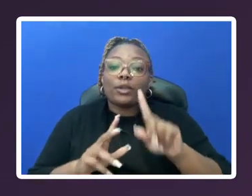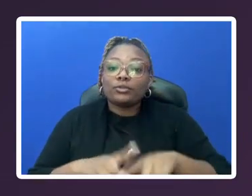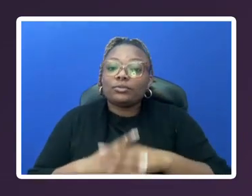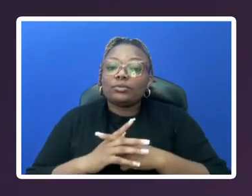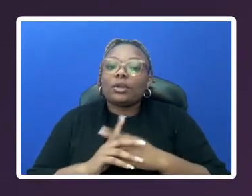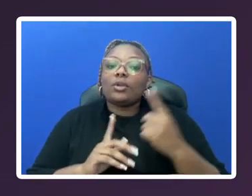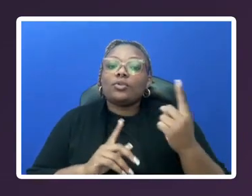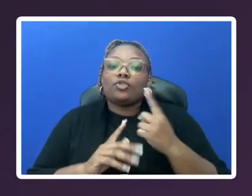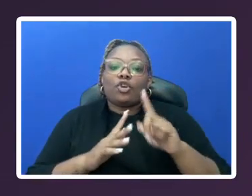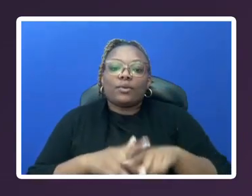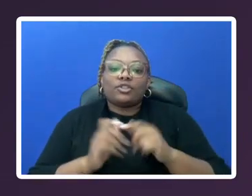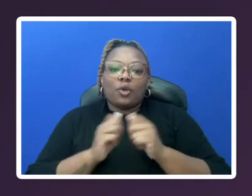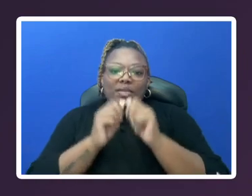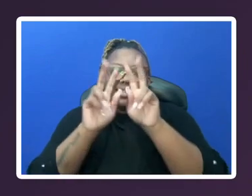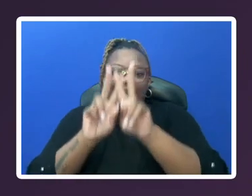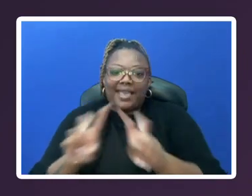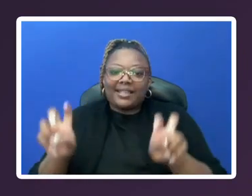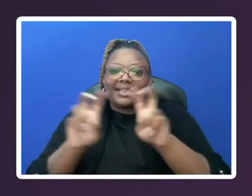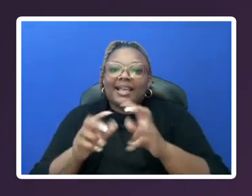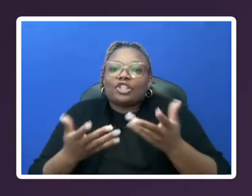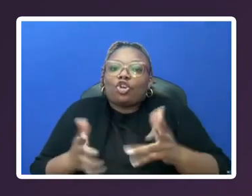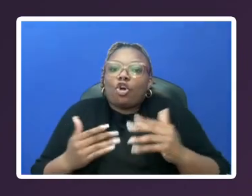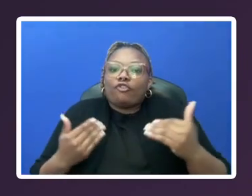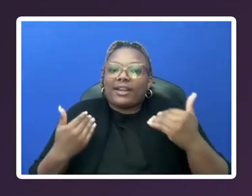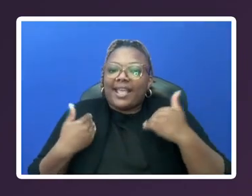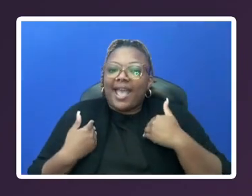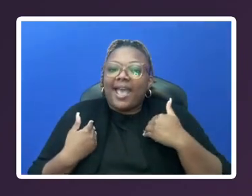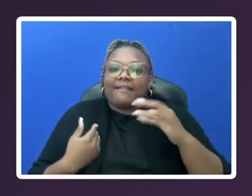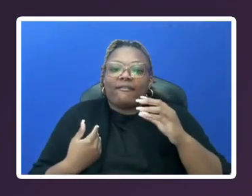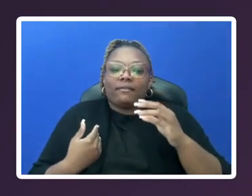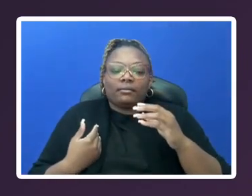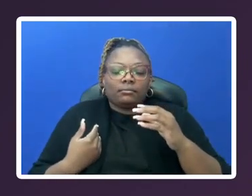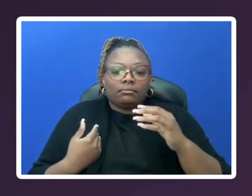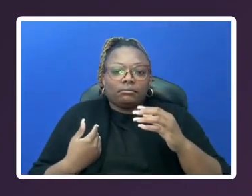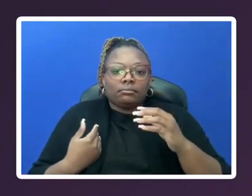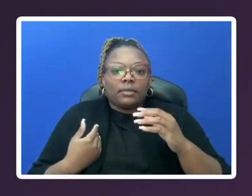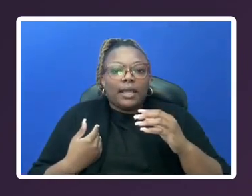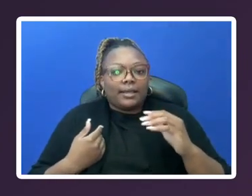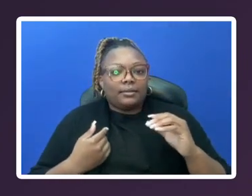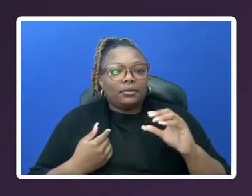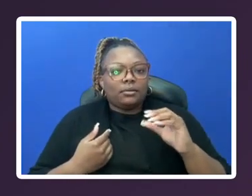analyzing an already existing oral history from your community by utilizing your local library,